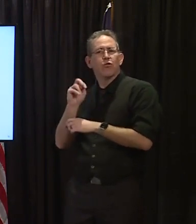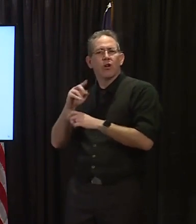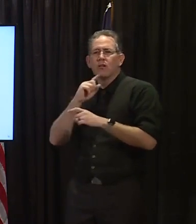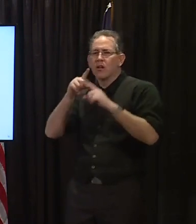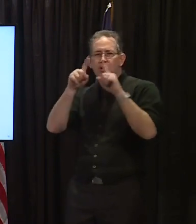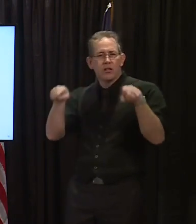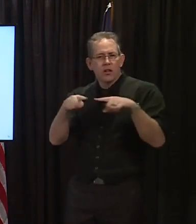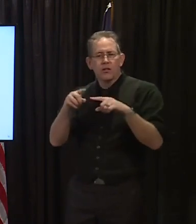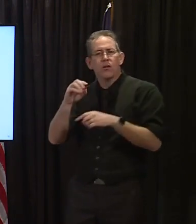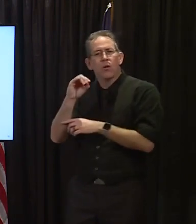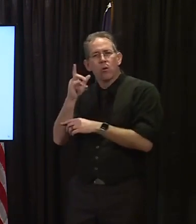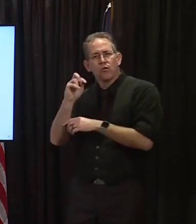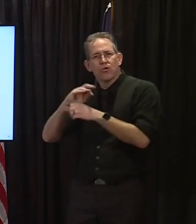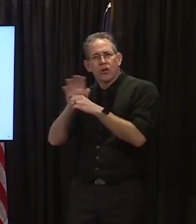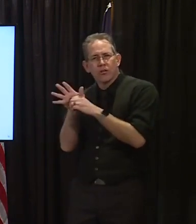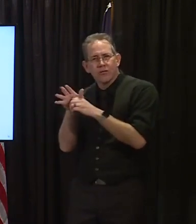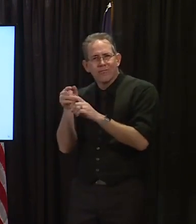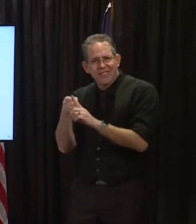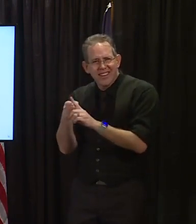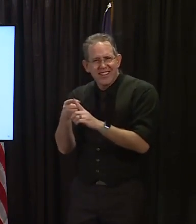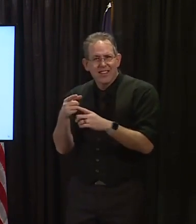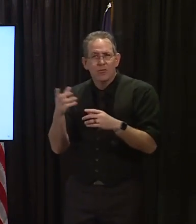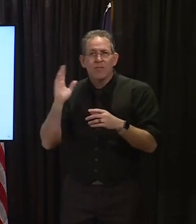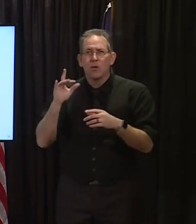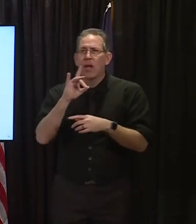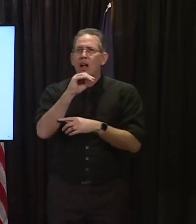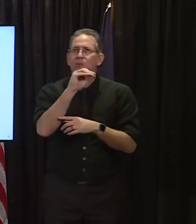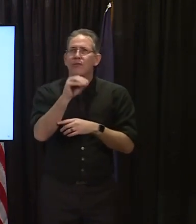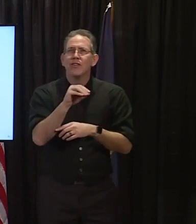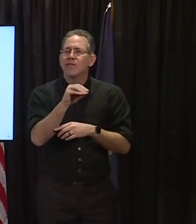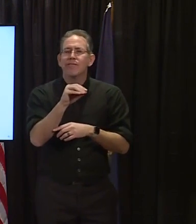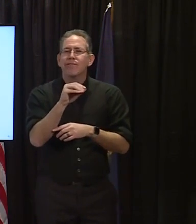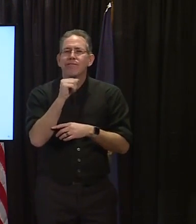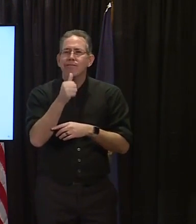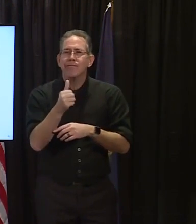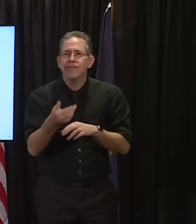dominant variant but basically uh the only variant that is circulating within